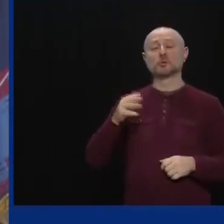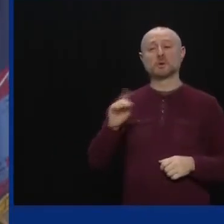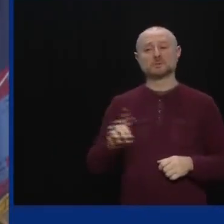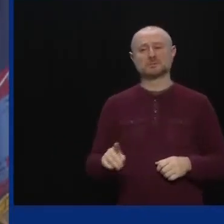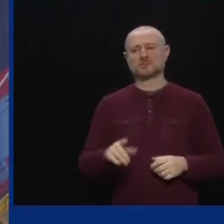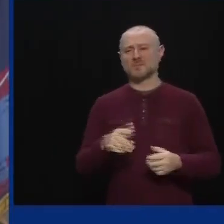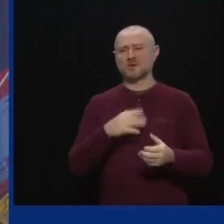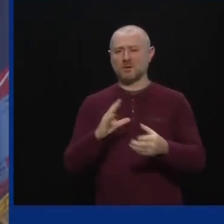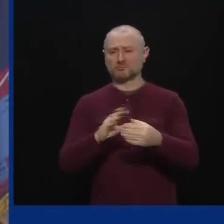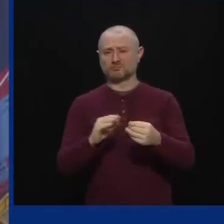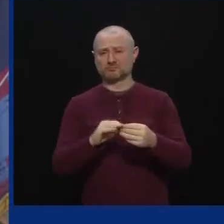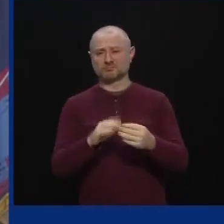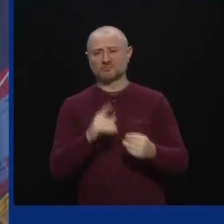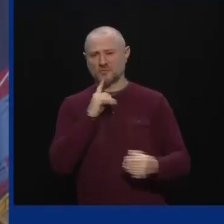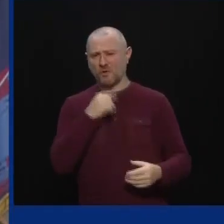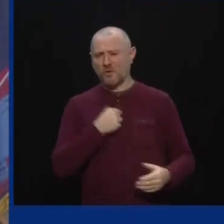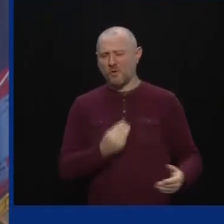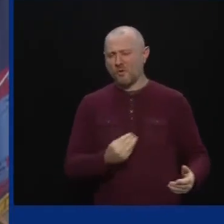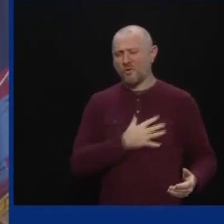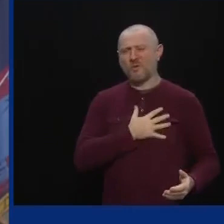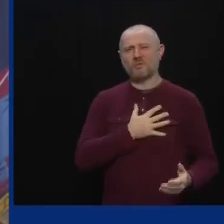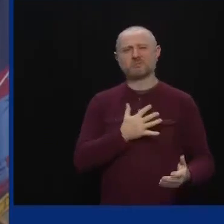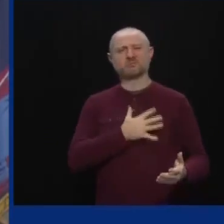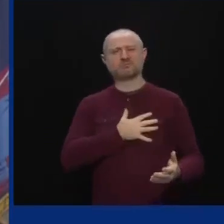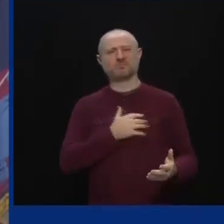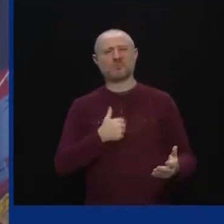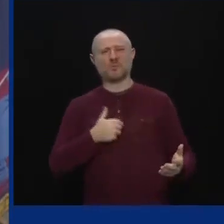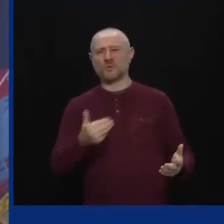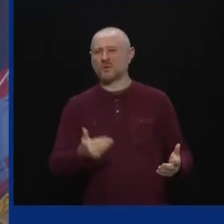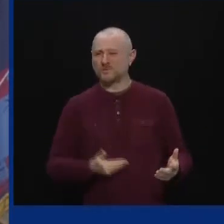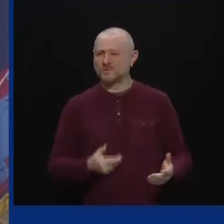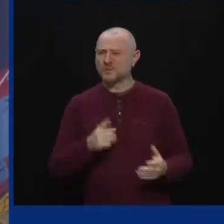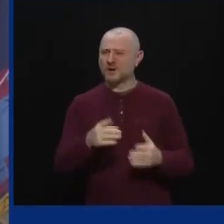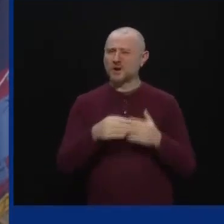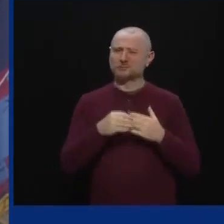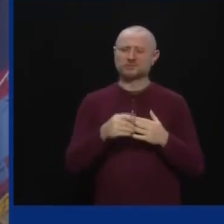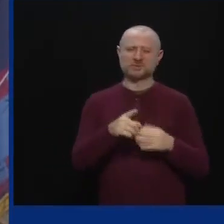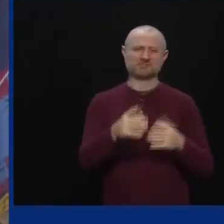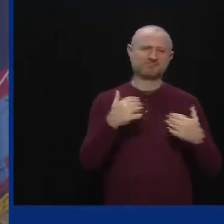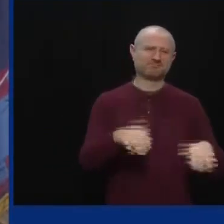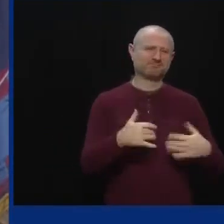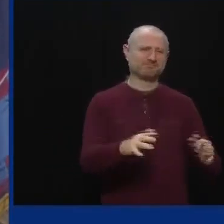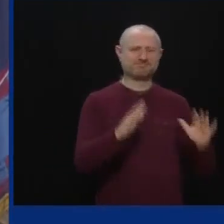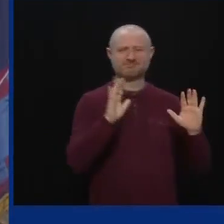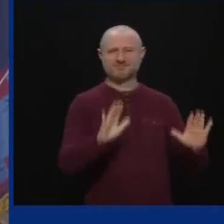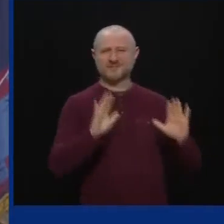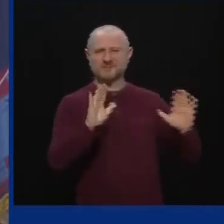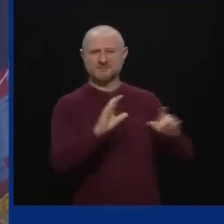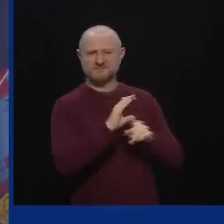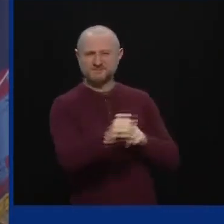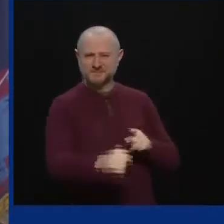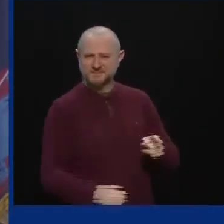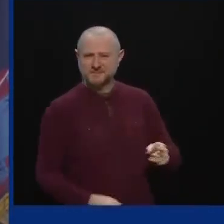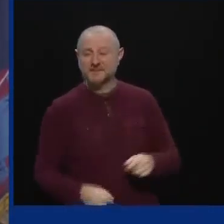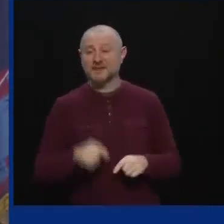DOUBLE MASKS SERVE MANY PURPOSES, ALSO WHEN THE WEATHER IS GOING TO BE BITTERLY COLD, WHICH WE'LL TALK ABOUT IN A